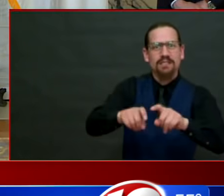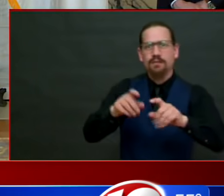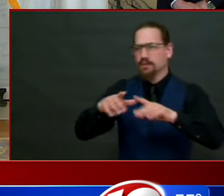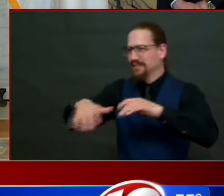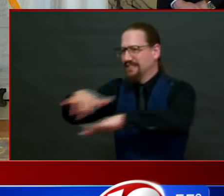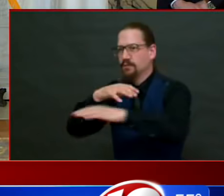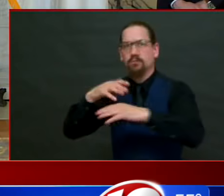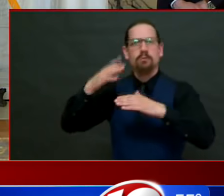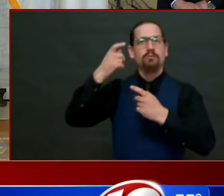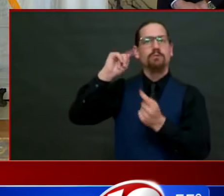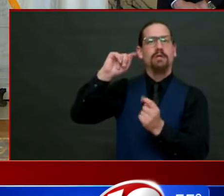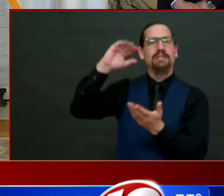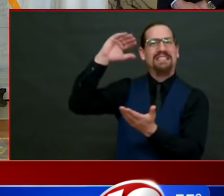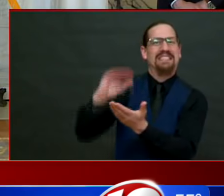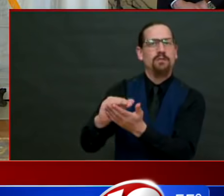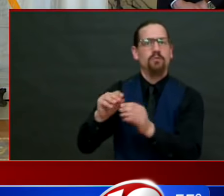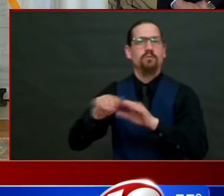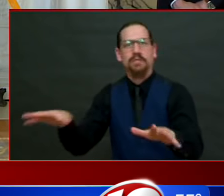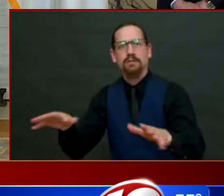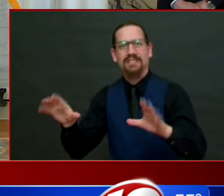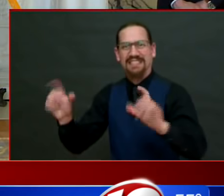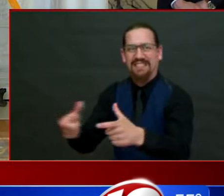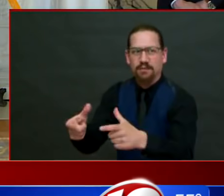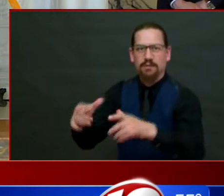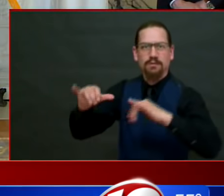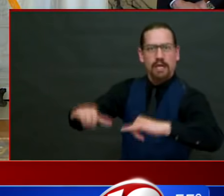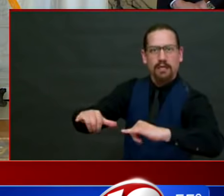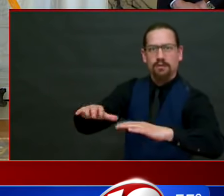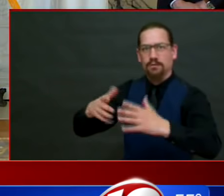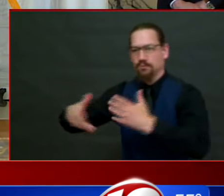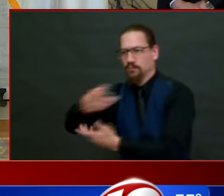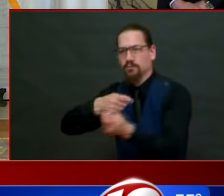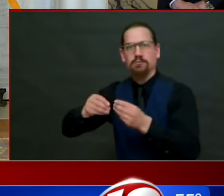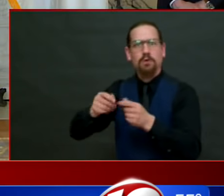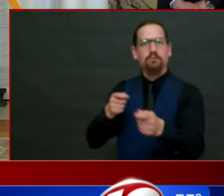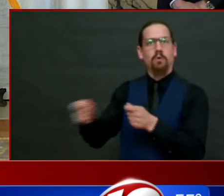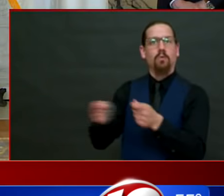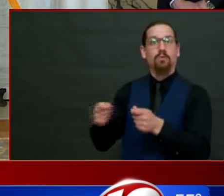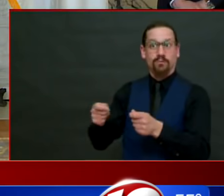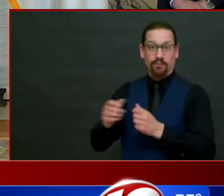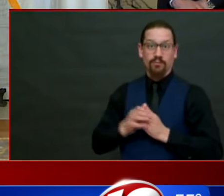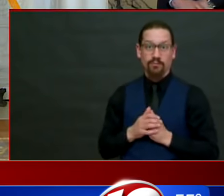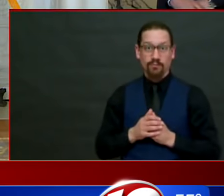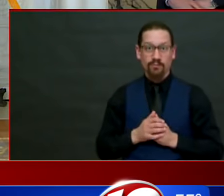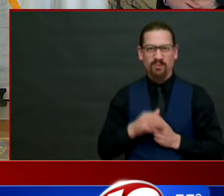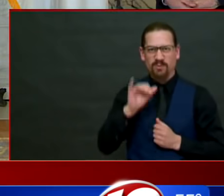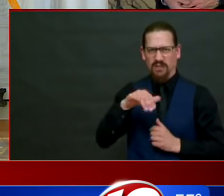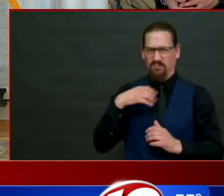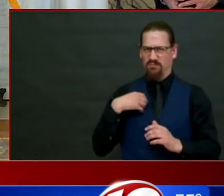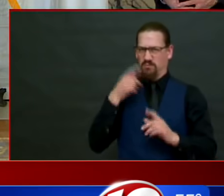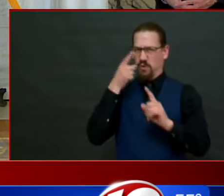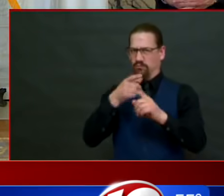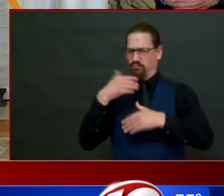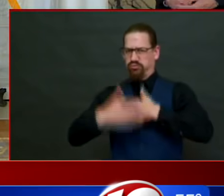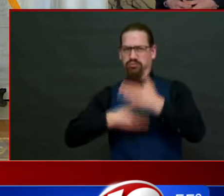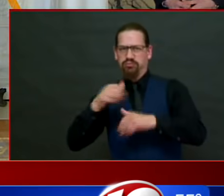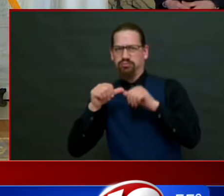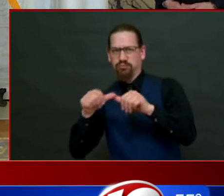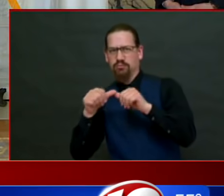CASES DISCOVER ED IN CONGREGATE CARE SETTINGS. THAT IS A TALL ORDER.